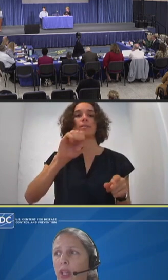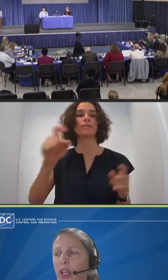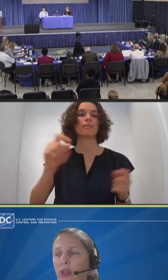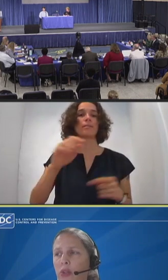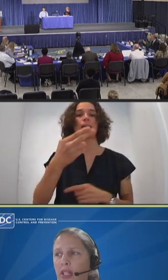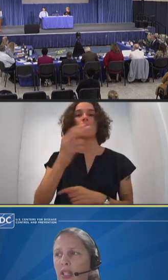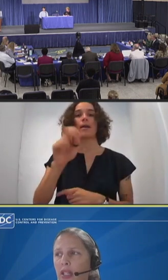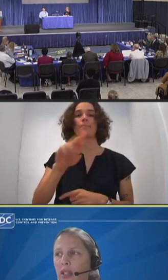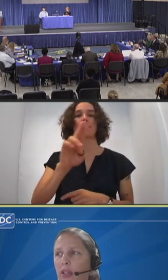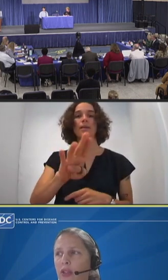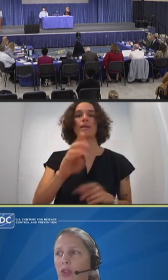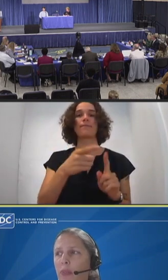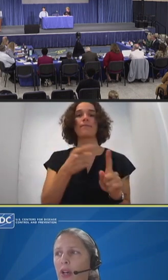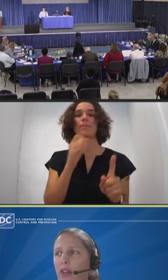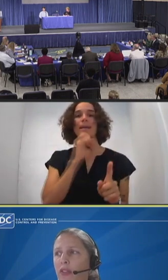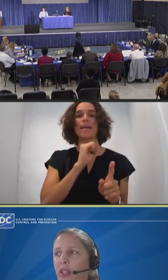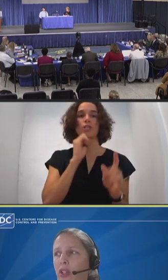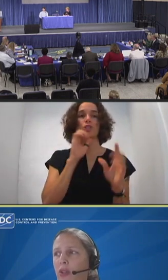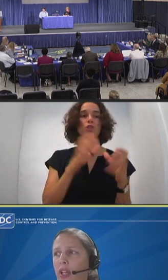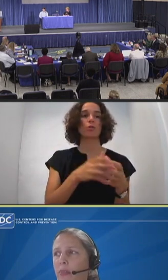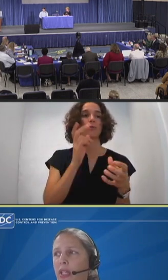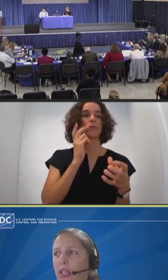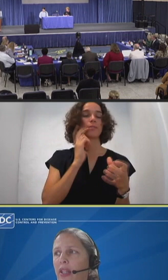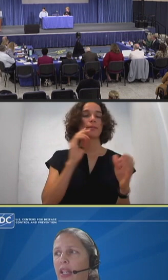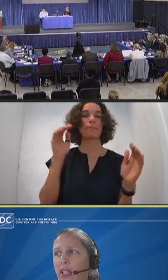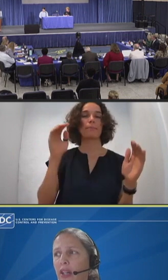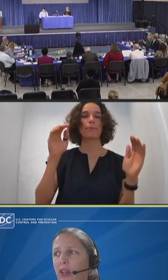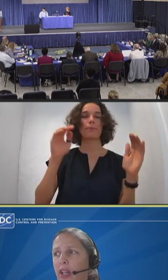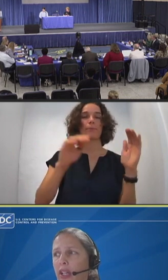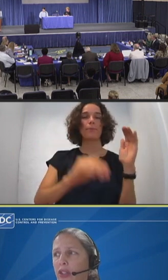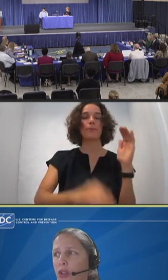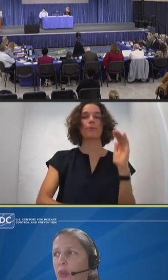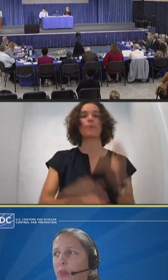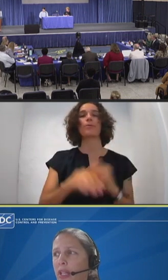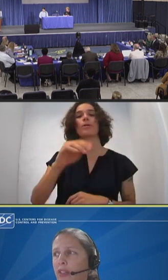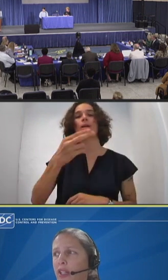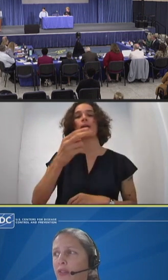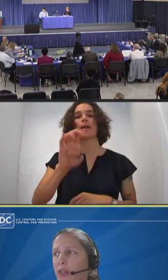And you see the drop off of acute hep B in that younger age group benefiting from